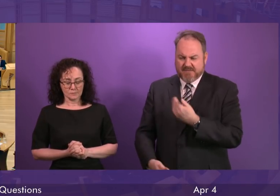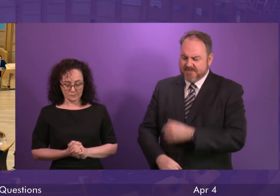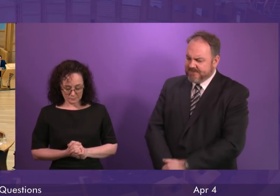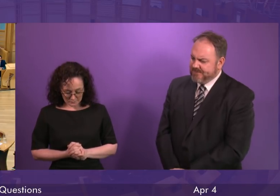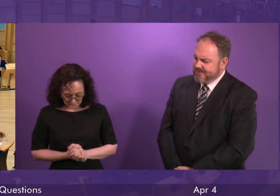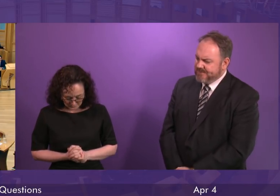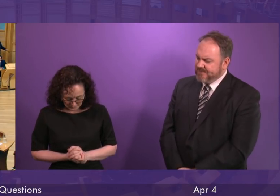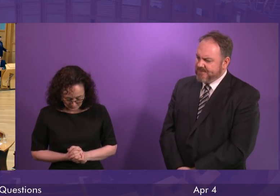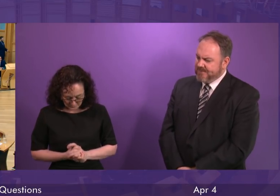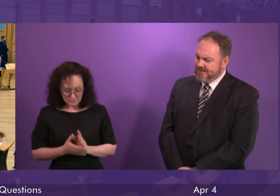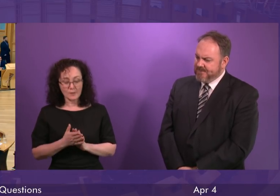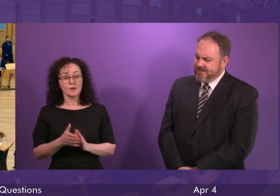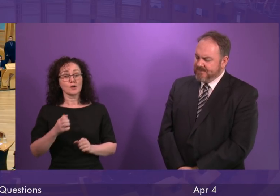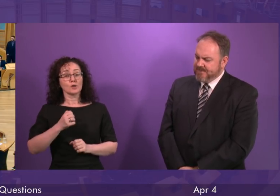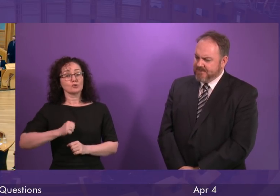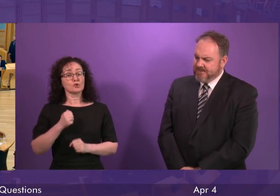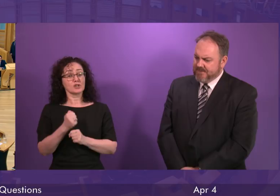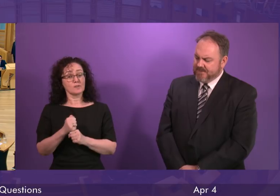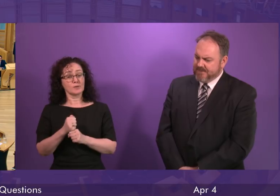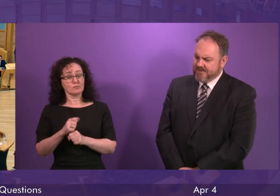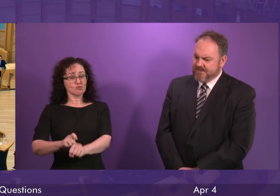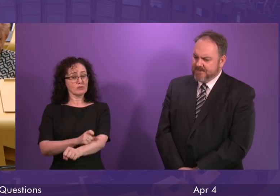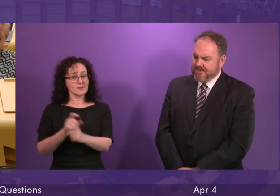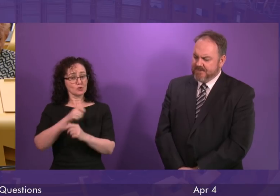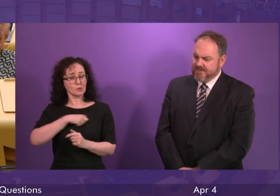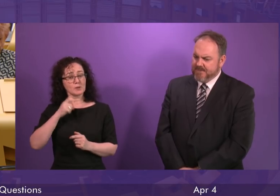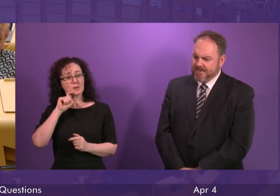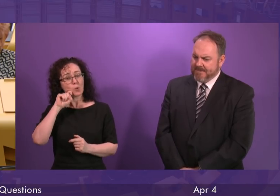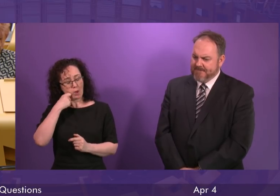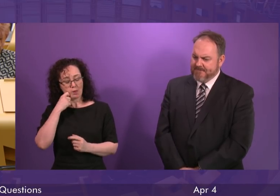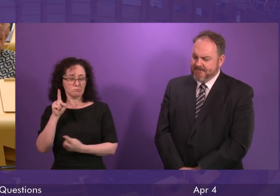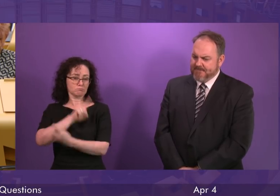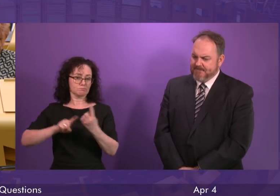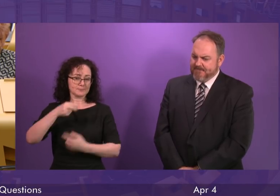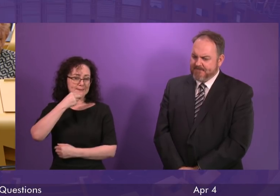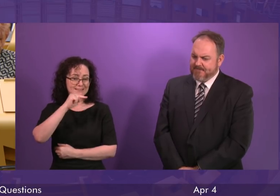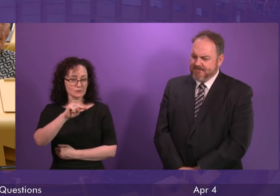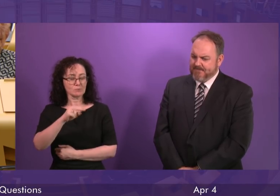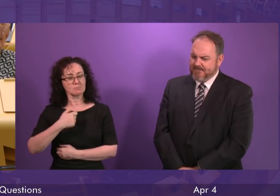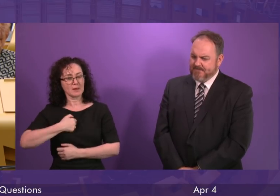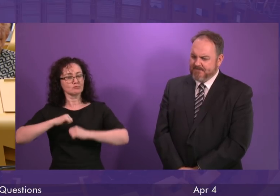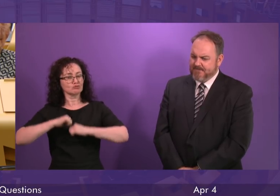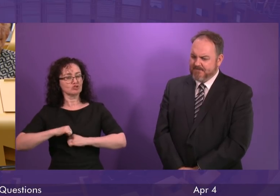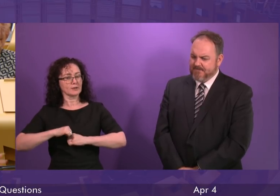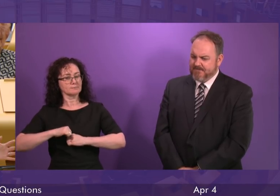The First Minister (Nicola Sturgeon): The Scottish Government resilience committee will meet again this afternoon. I will chair that meeting, just as I have chaired its meetings